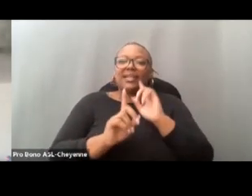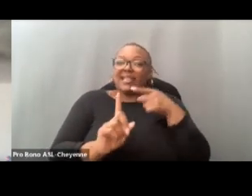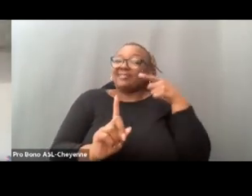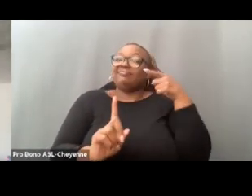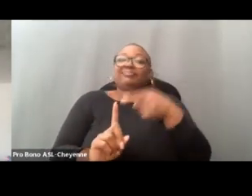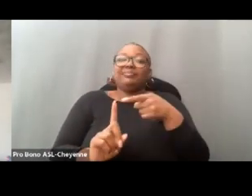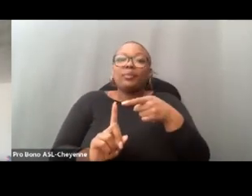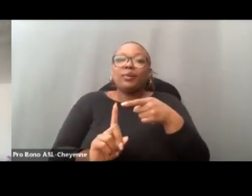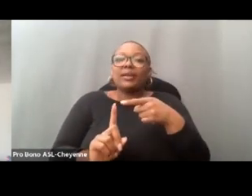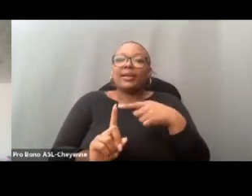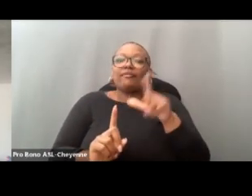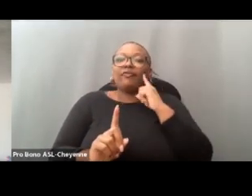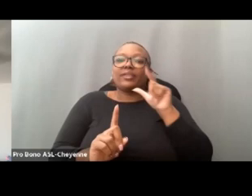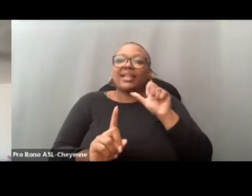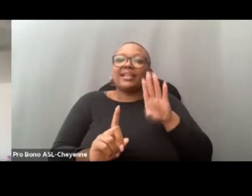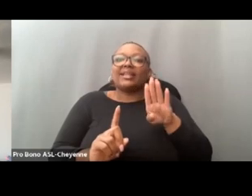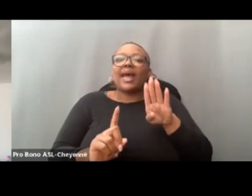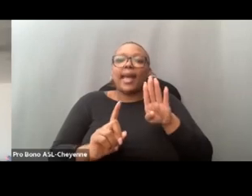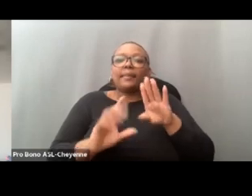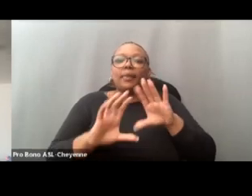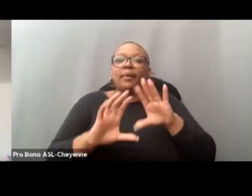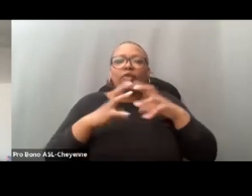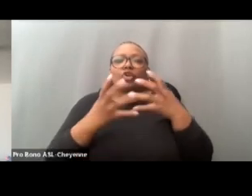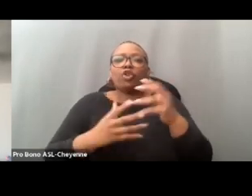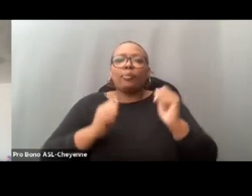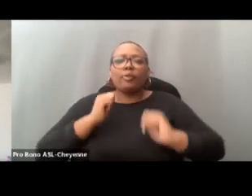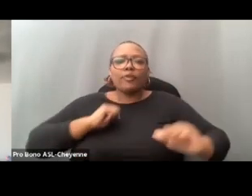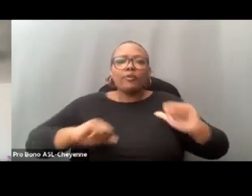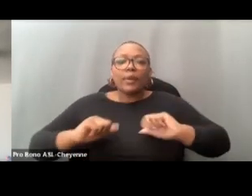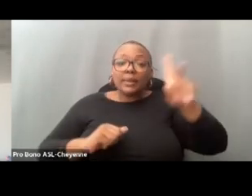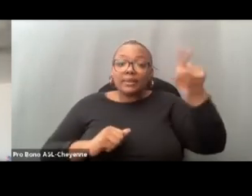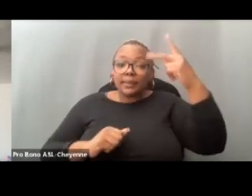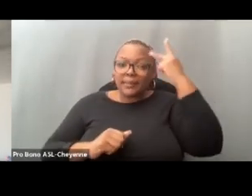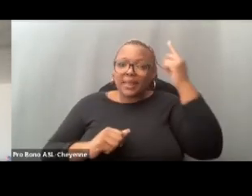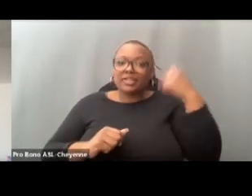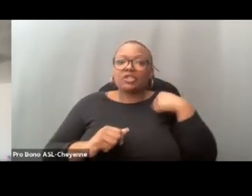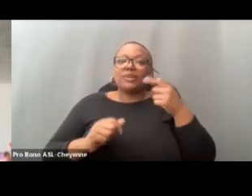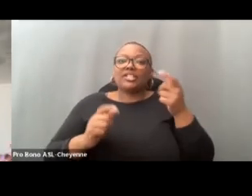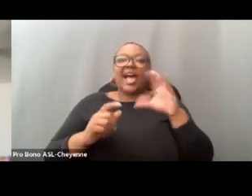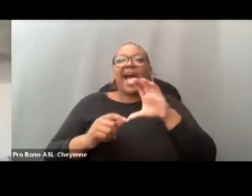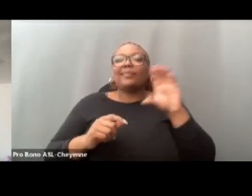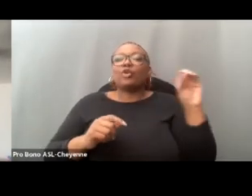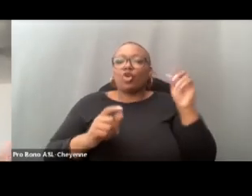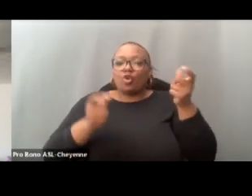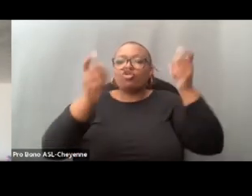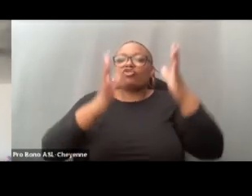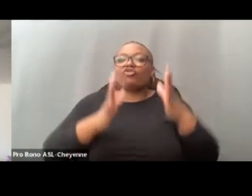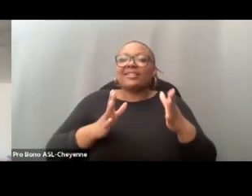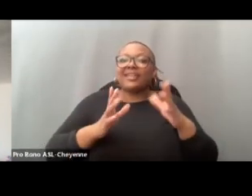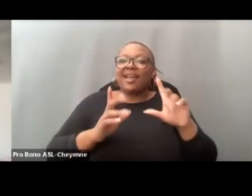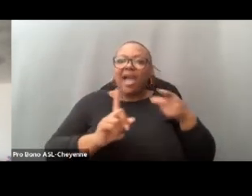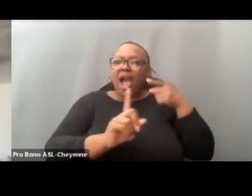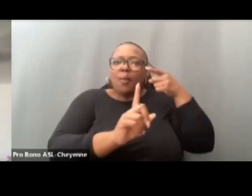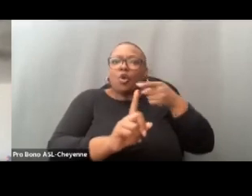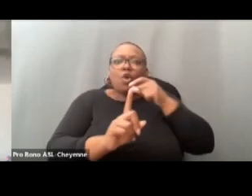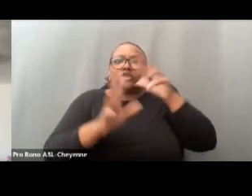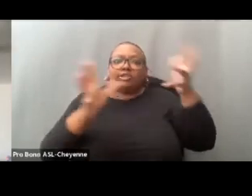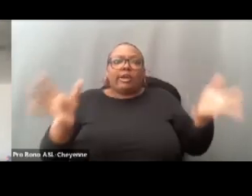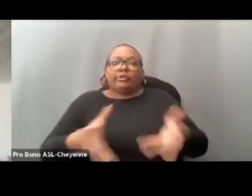of the Laboratory of of Global Performance and Politics, which I co-direct. Our mission isn't to promote the United States